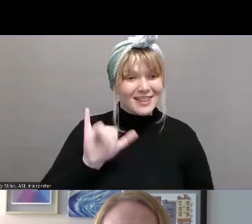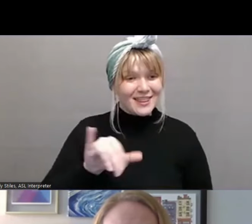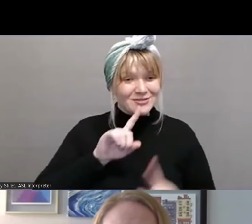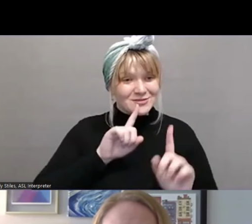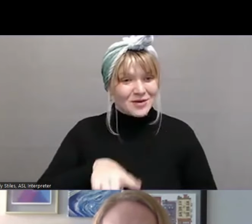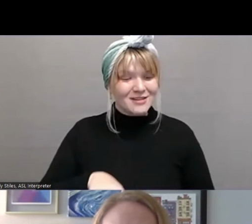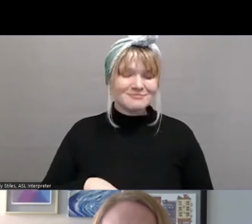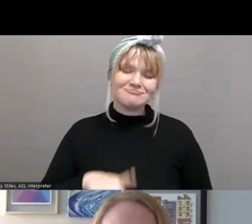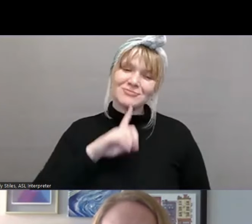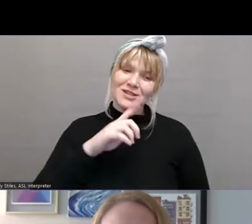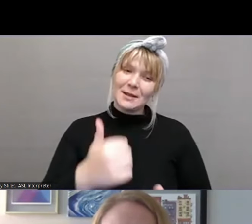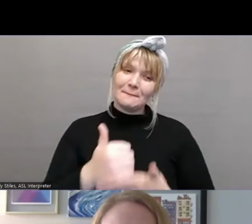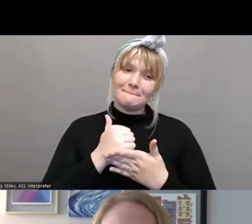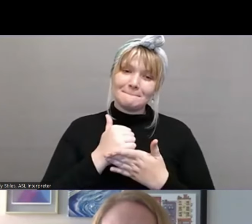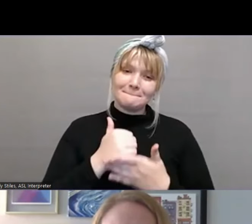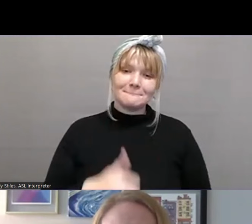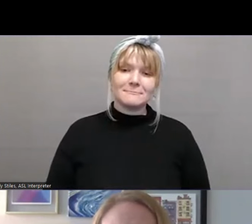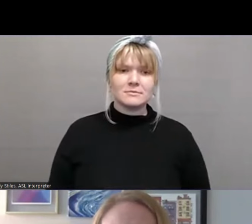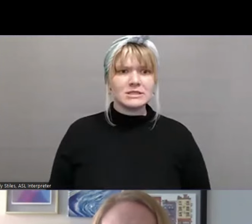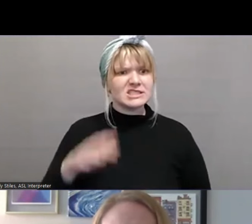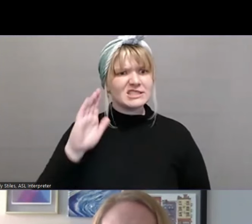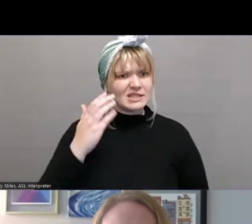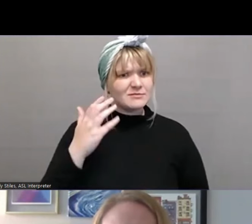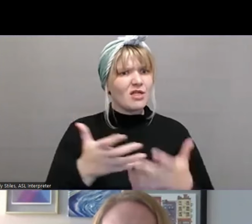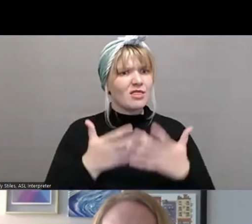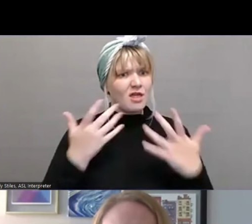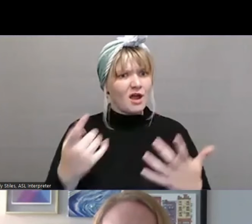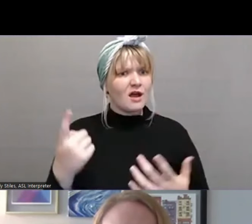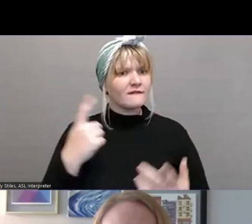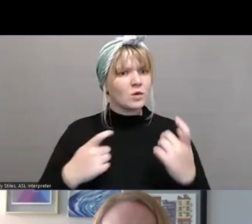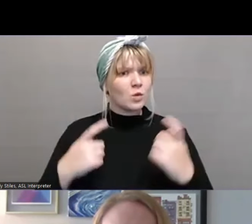It seems like there's a lot of questions too around AT.